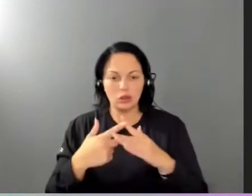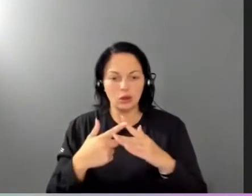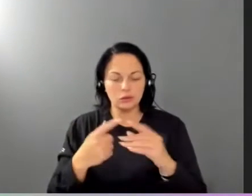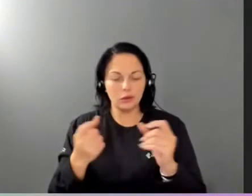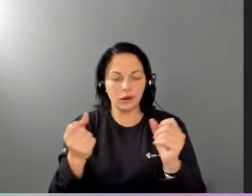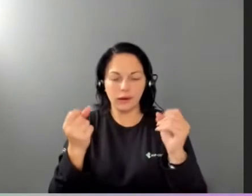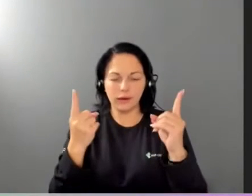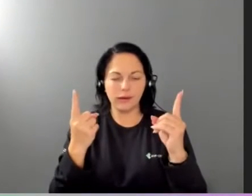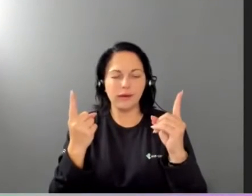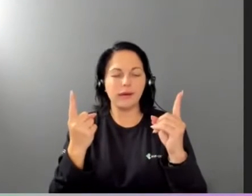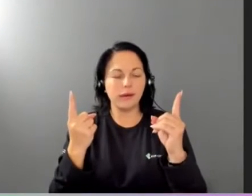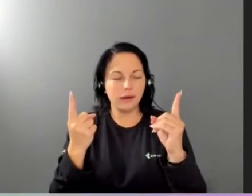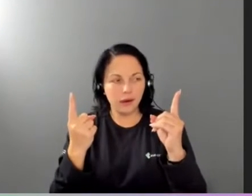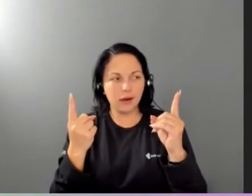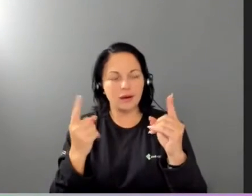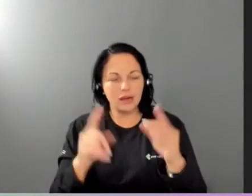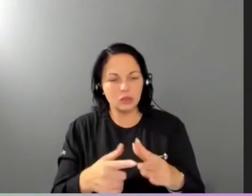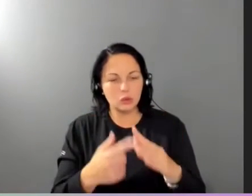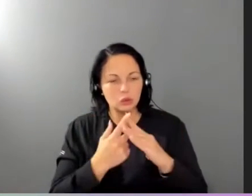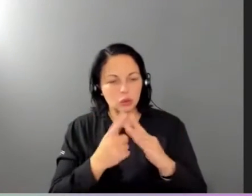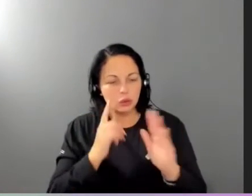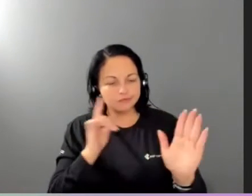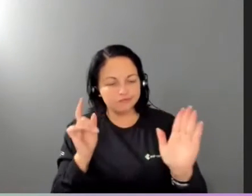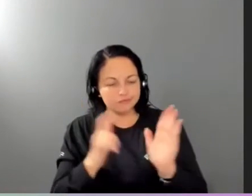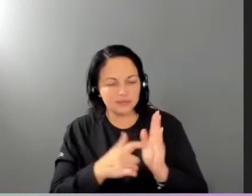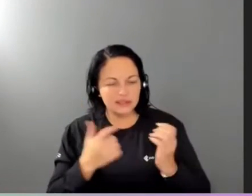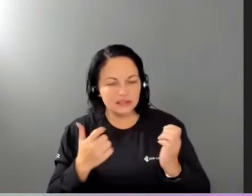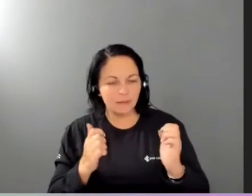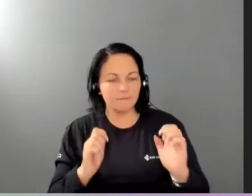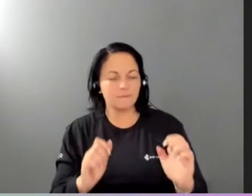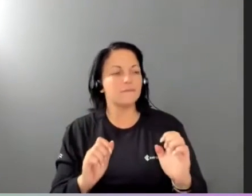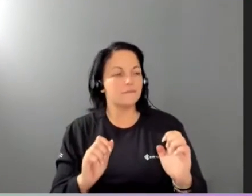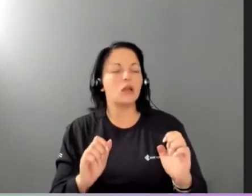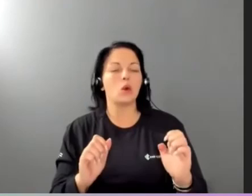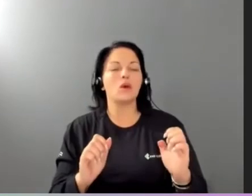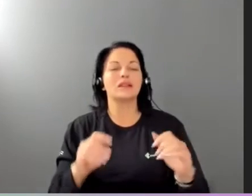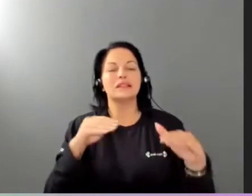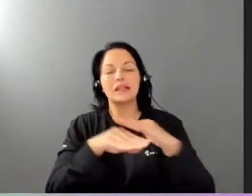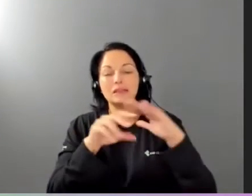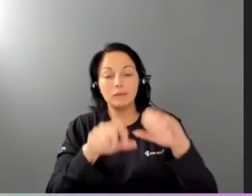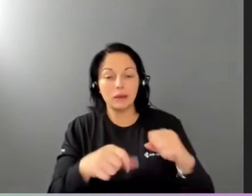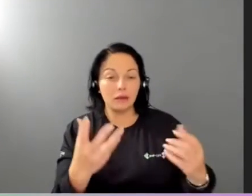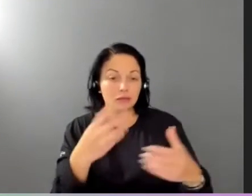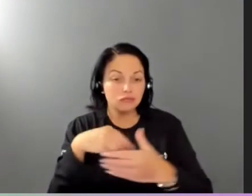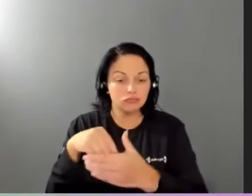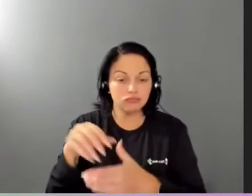detailed guidelines for inclusion, this is where things really start to click. Where you really start to see